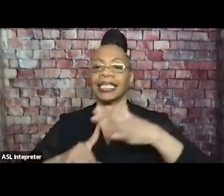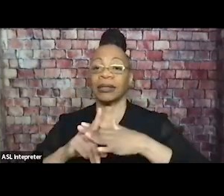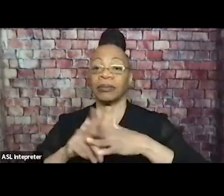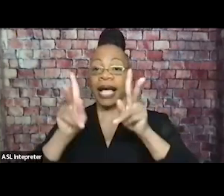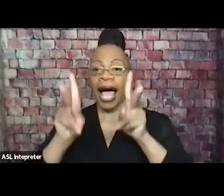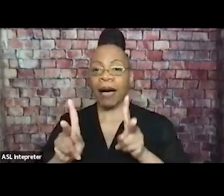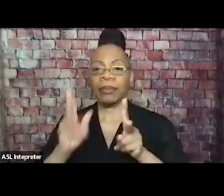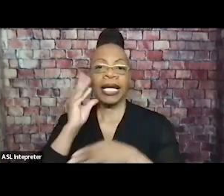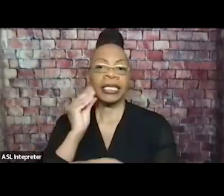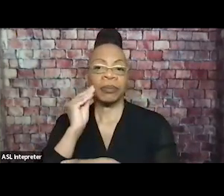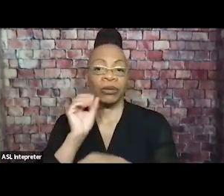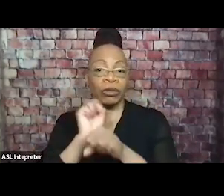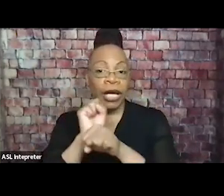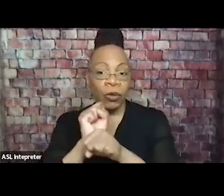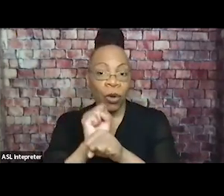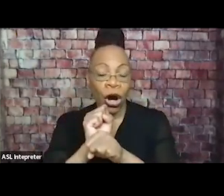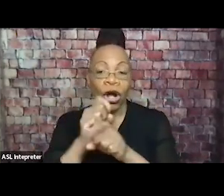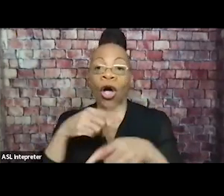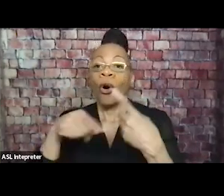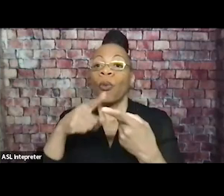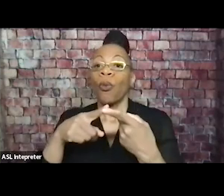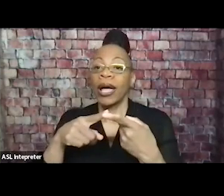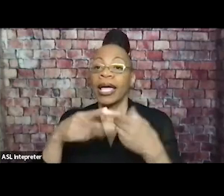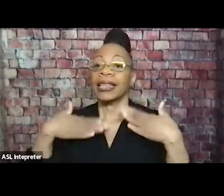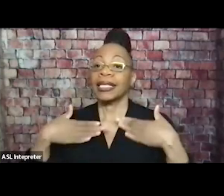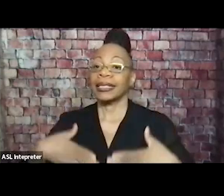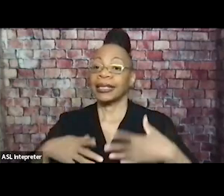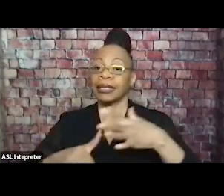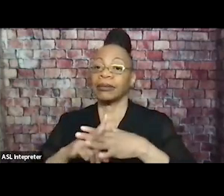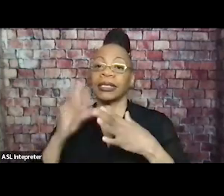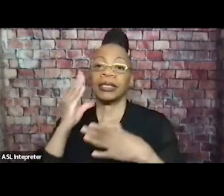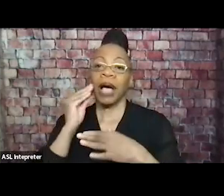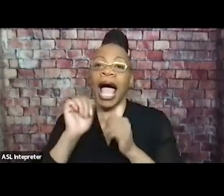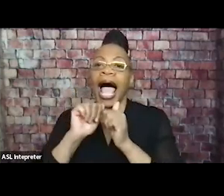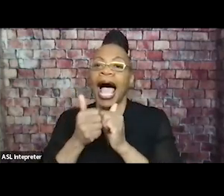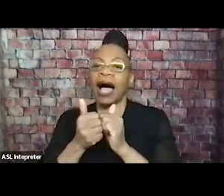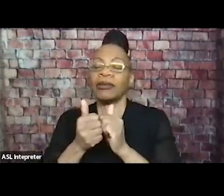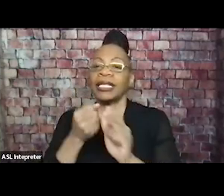When they experienced those symptoms, how did it impact their functioning at work?